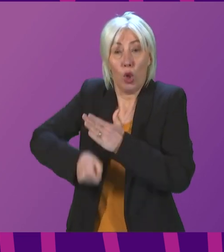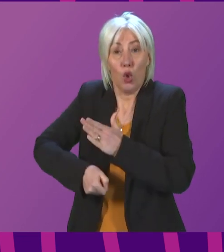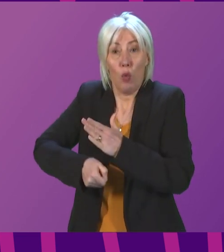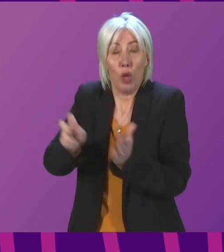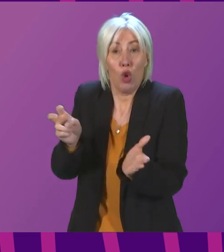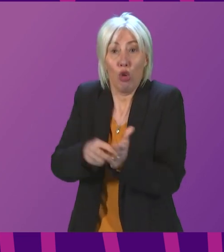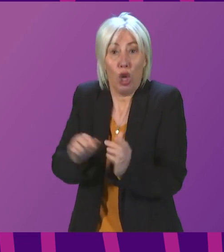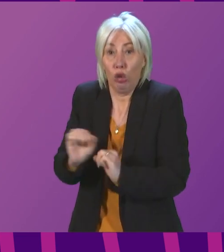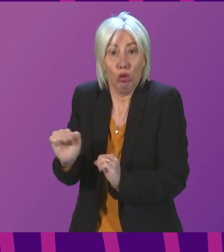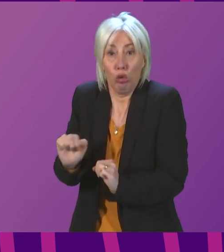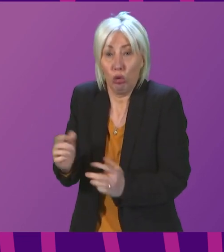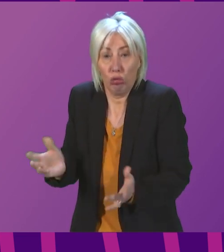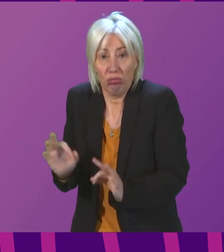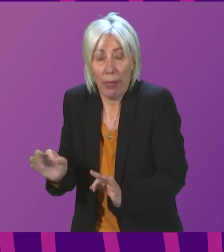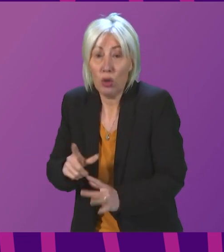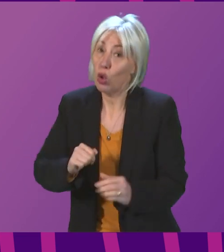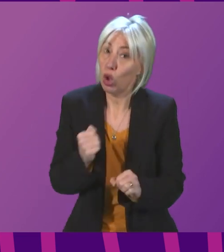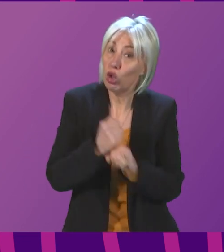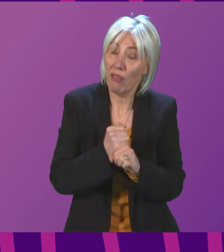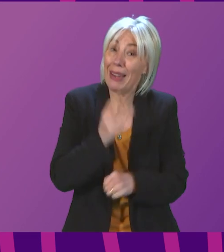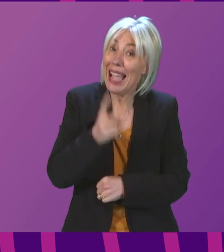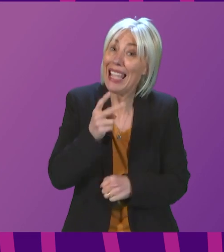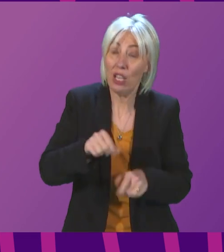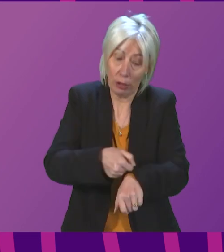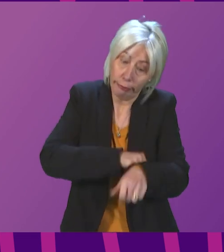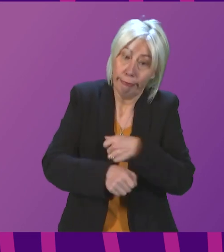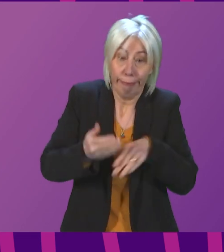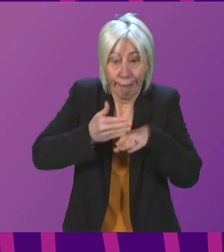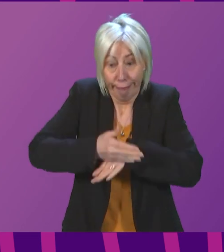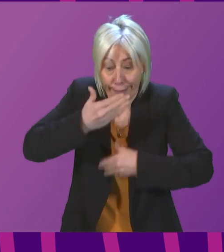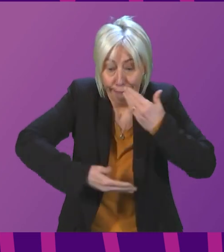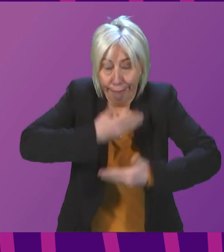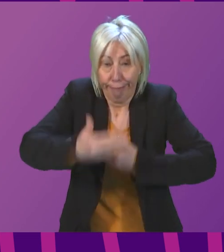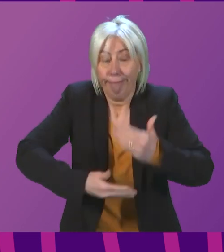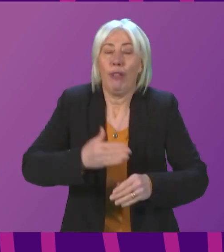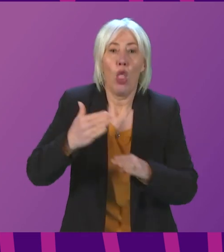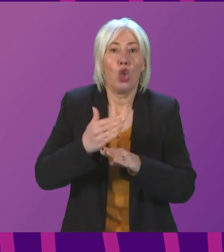Again, the Scottish Government is getting on with the job of delivering connections